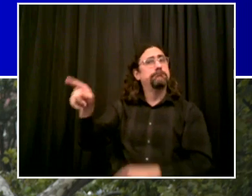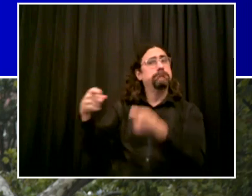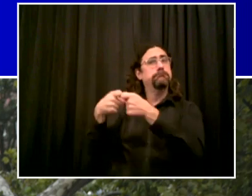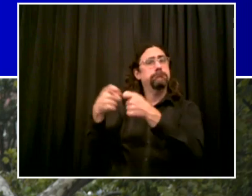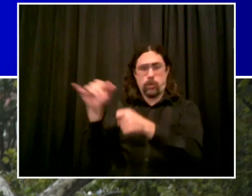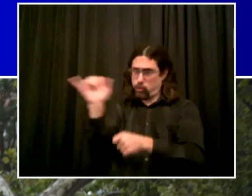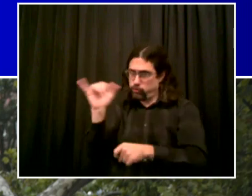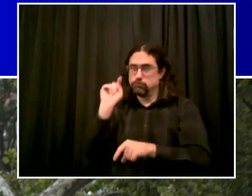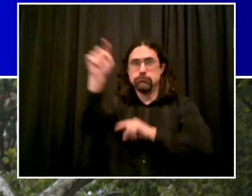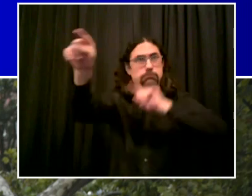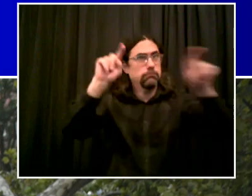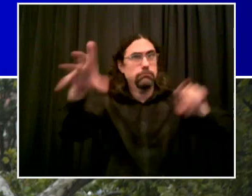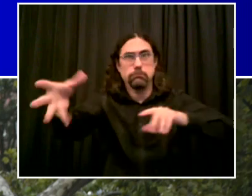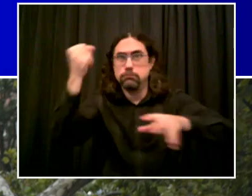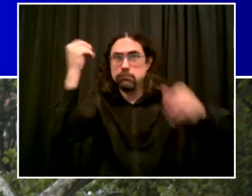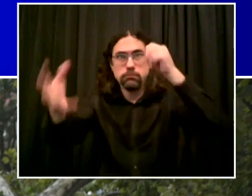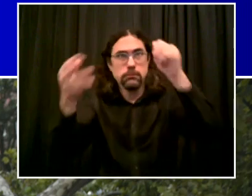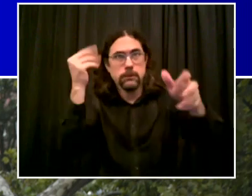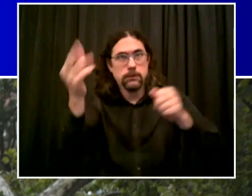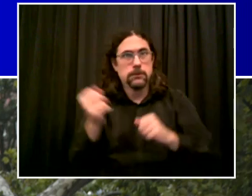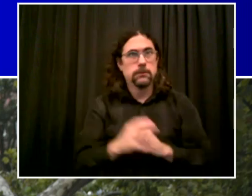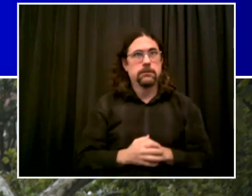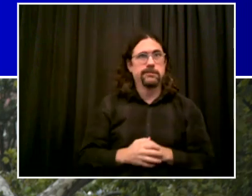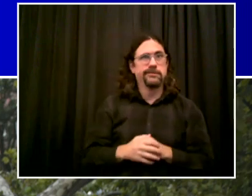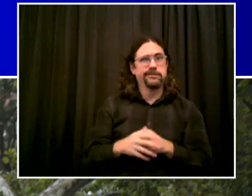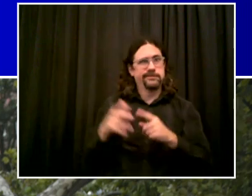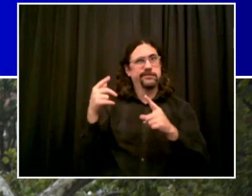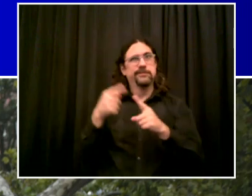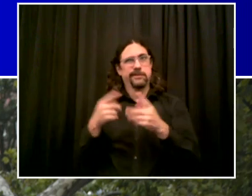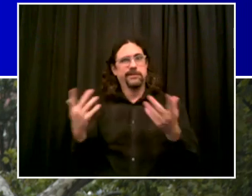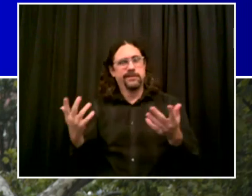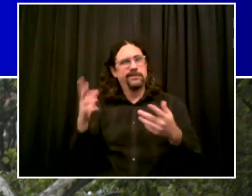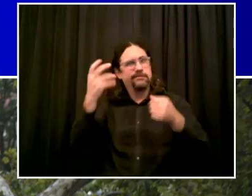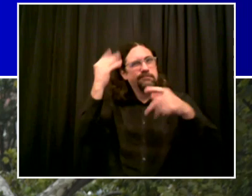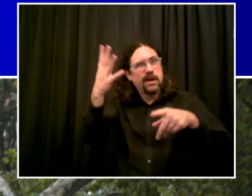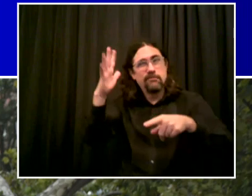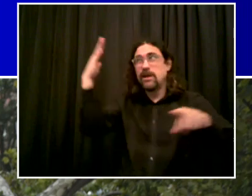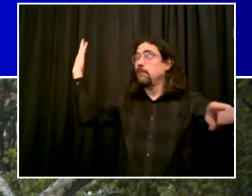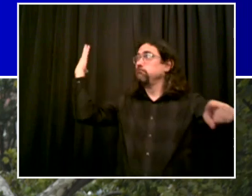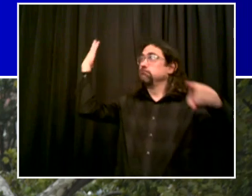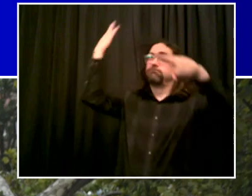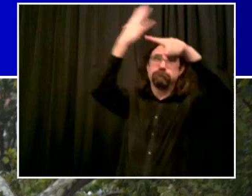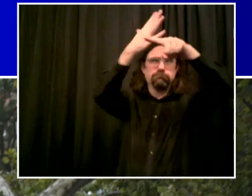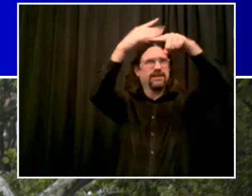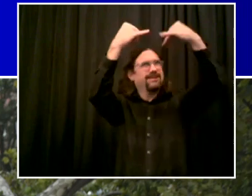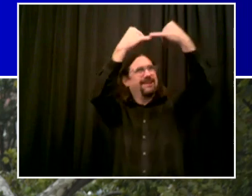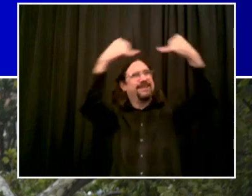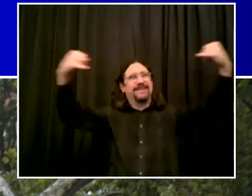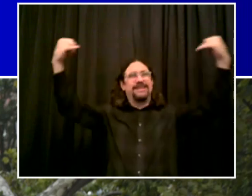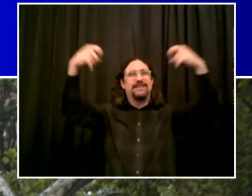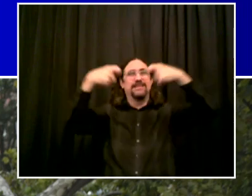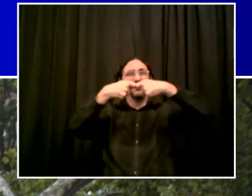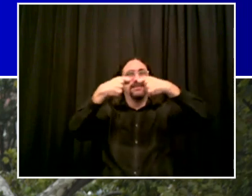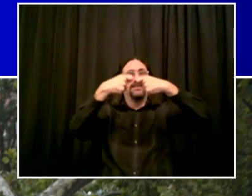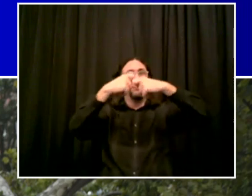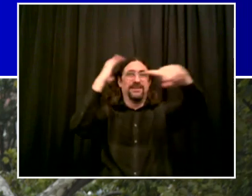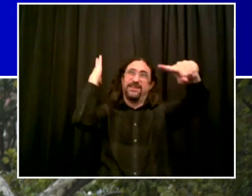THERE ARE PLACES WHERE THERE ARE REA SLAETFY SISUES BCEAUE S OF DOWNED POWER LINES.